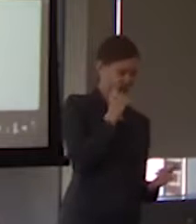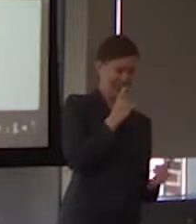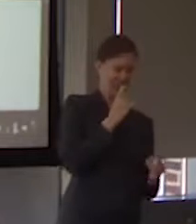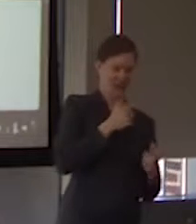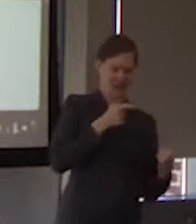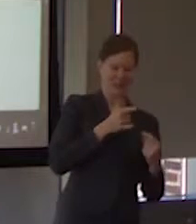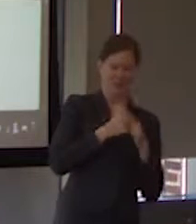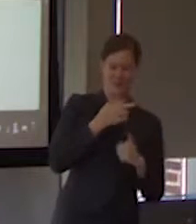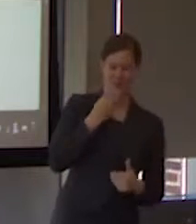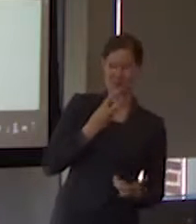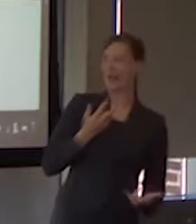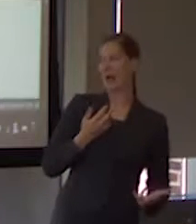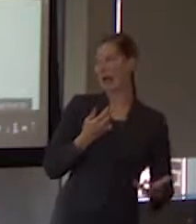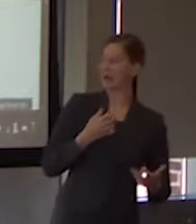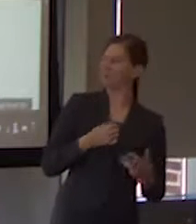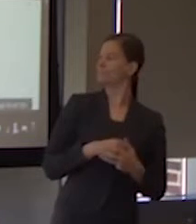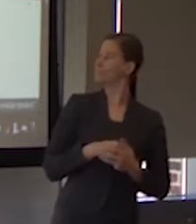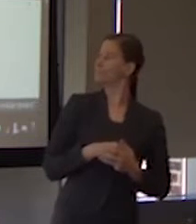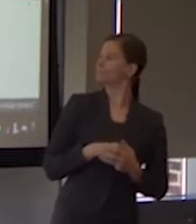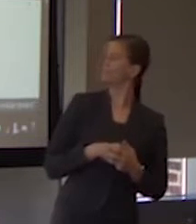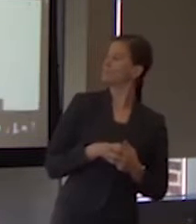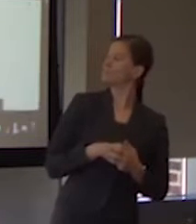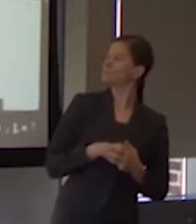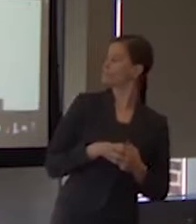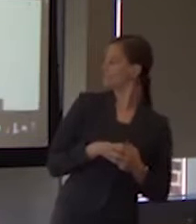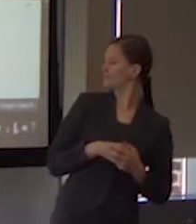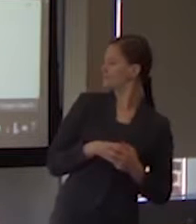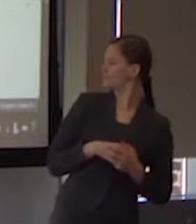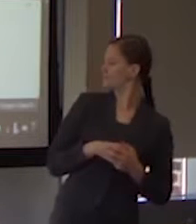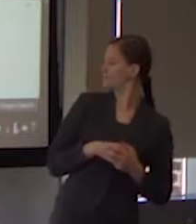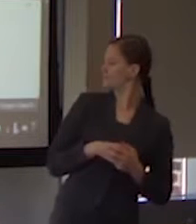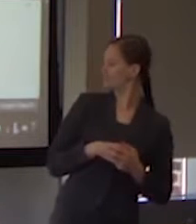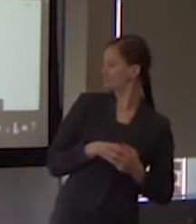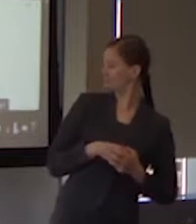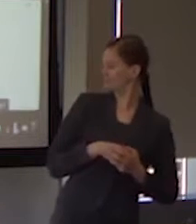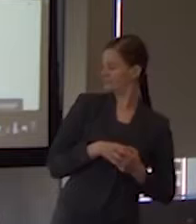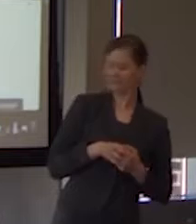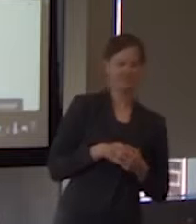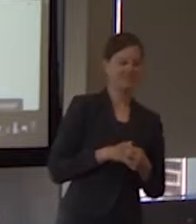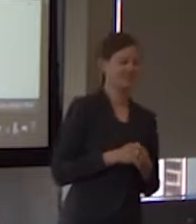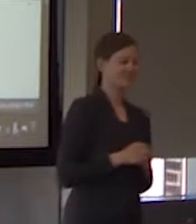let's see.